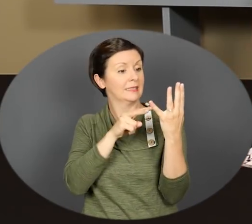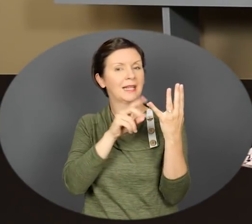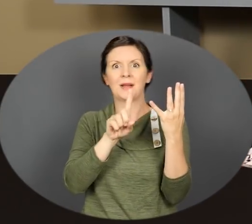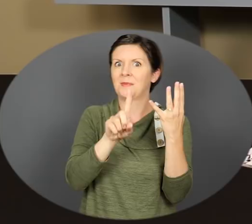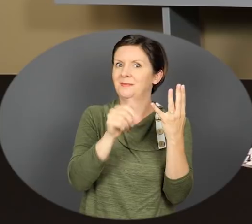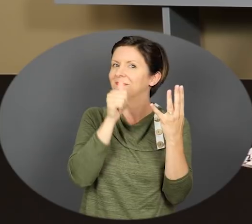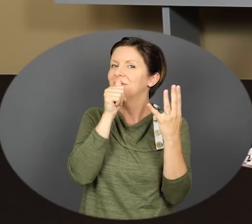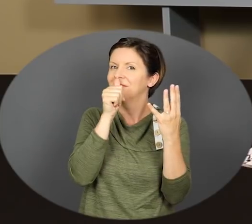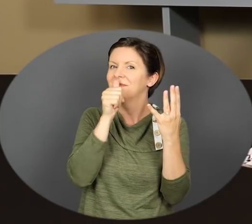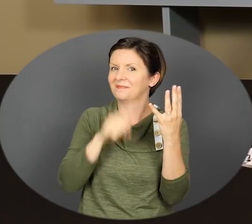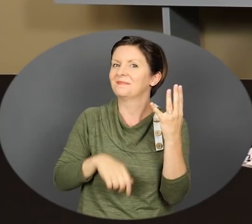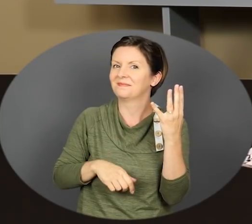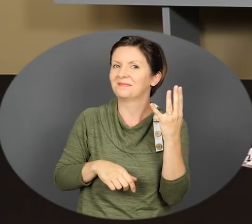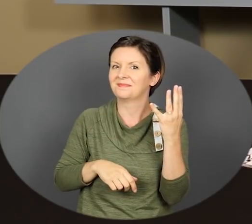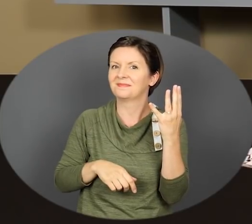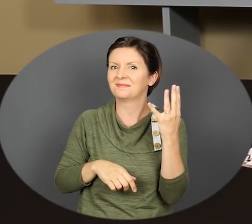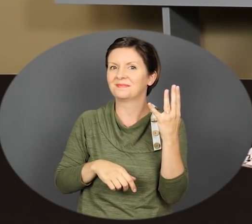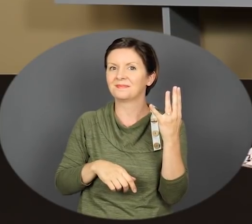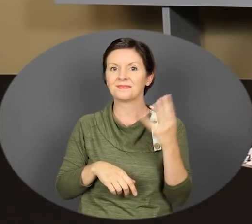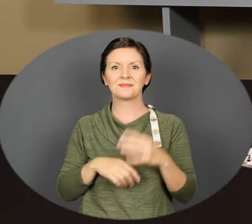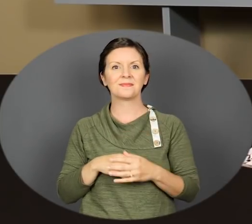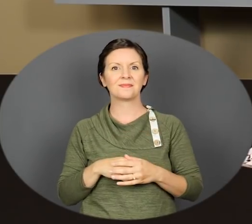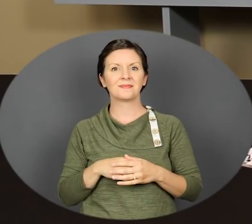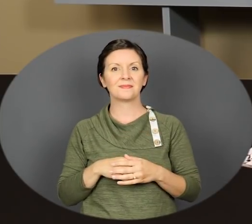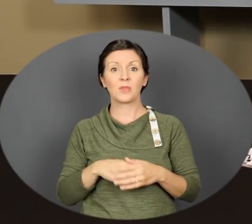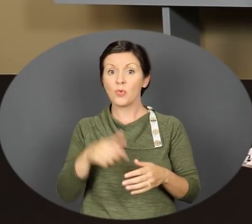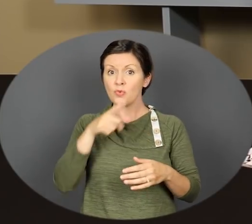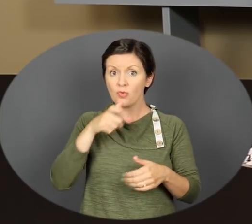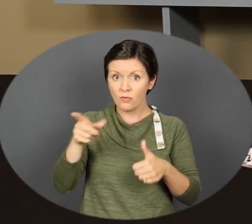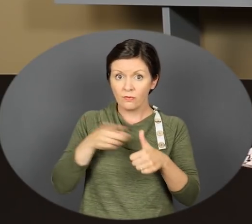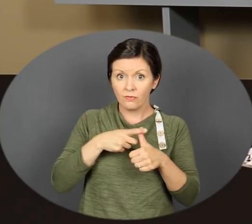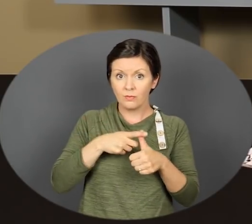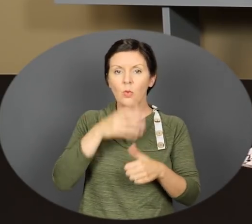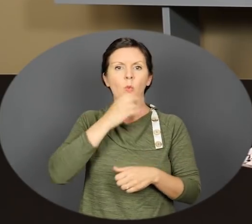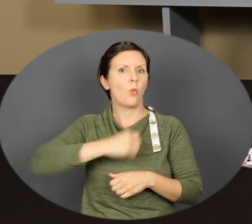keep them a secret from your opponents. Now, starting with the oldest player and going